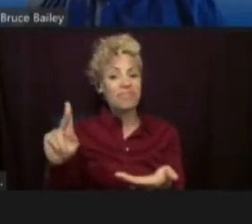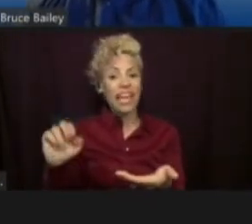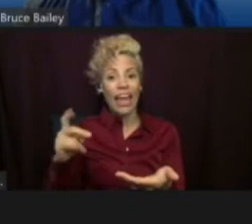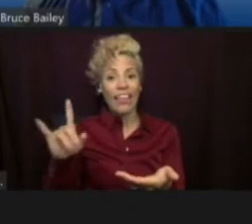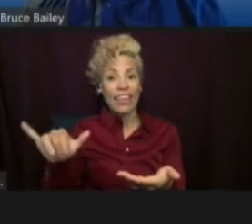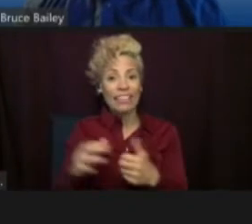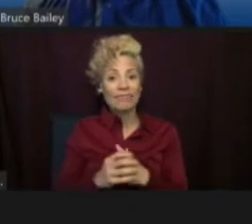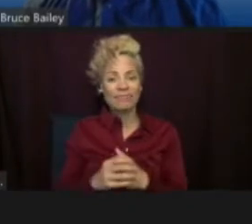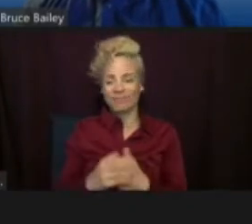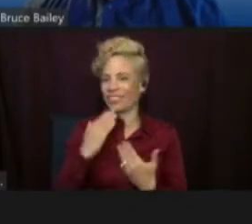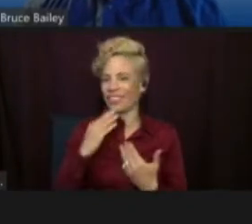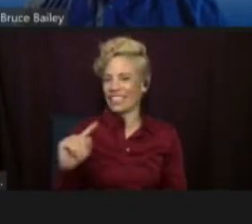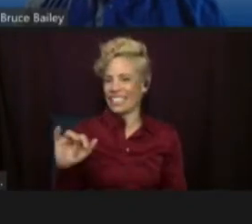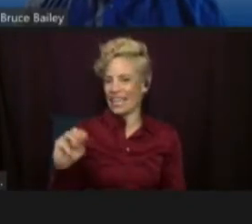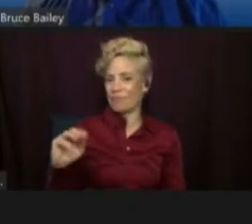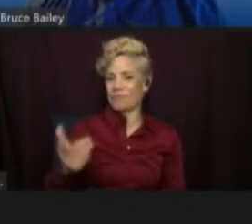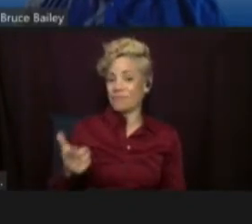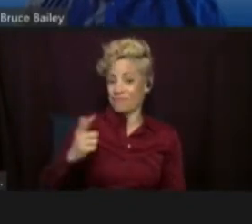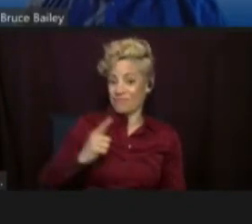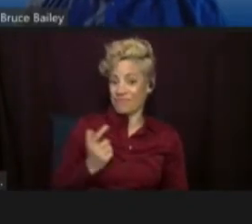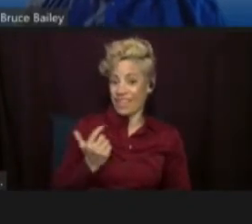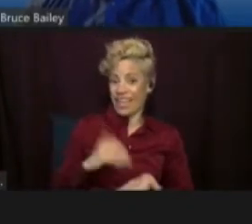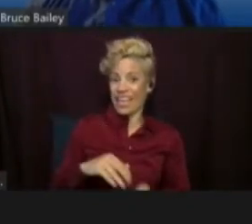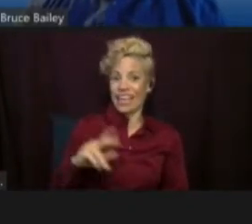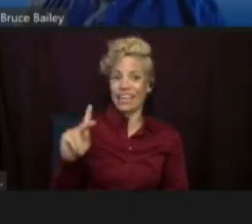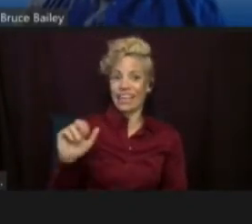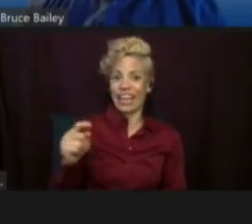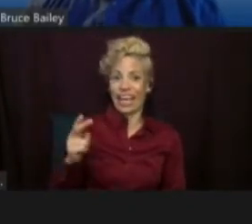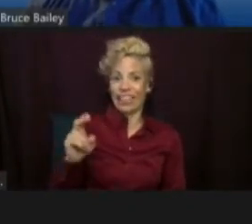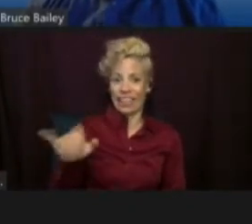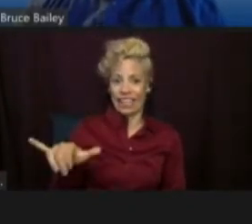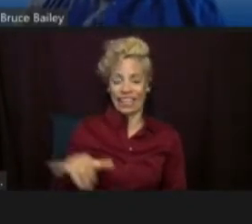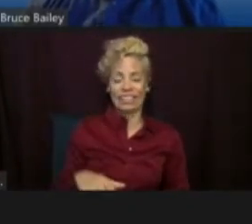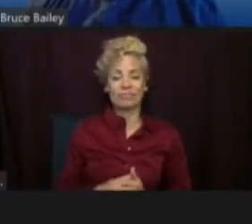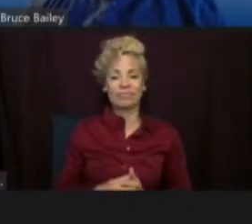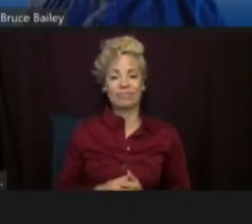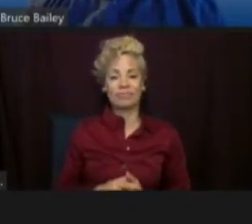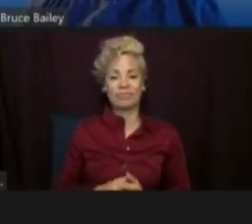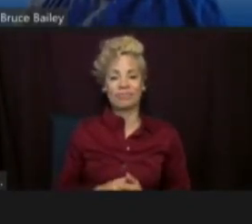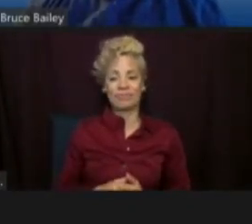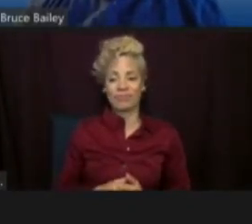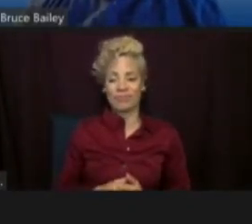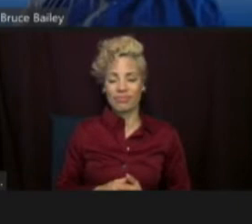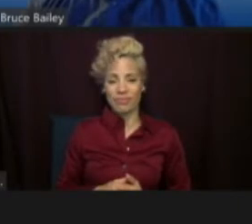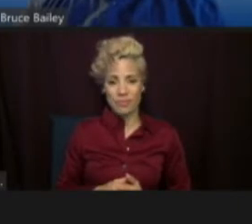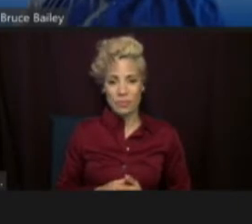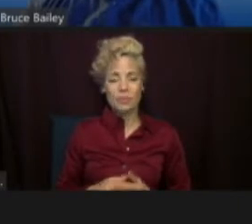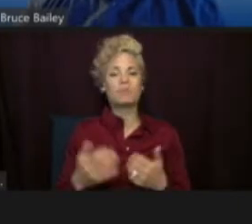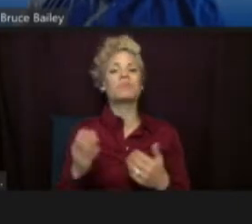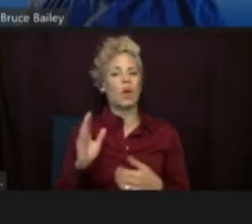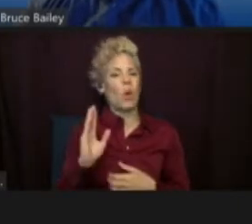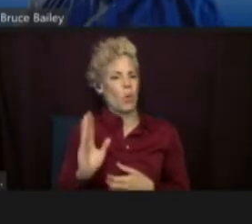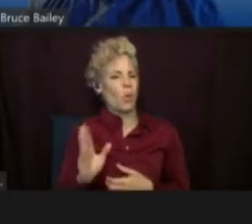This is Kathy again. So I'm gonna switch gears, and talk a little bit about 508 conformance testing.